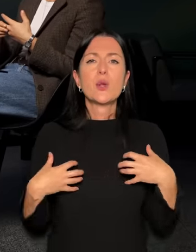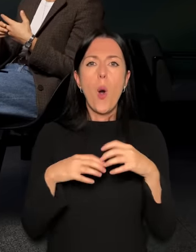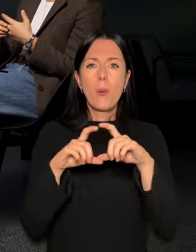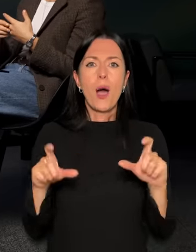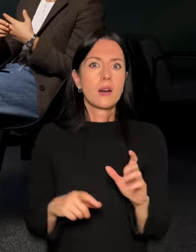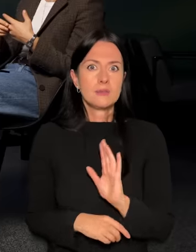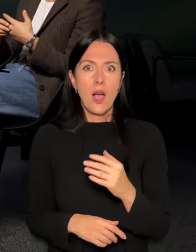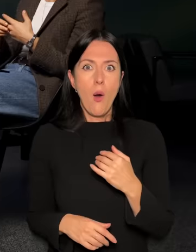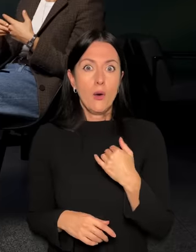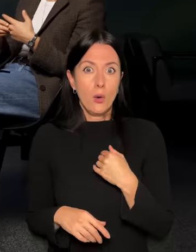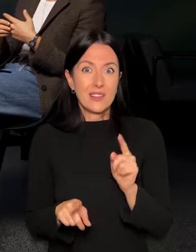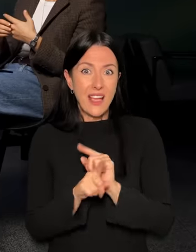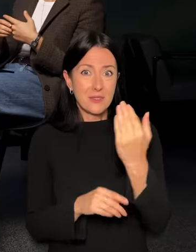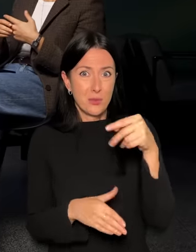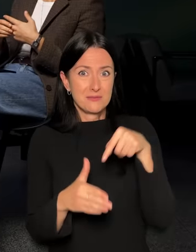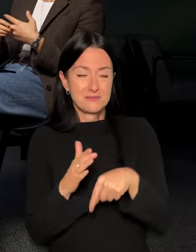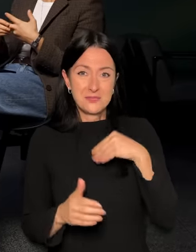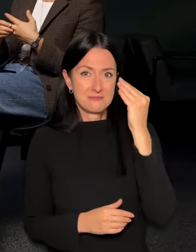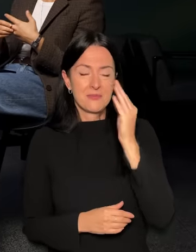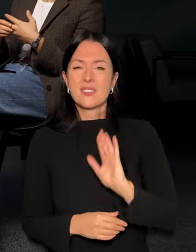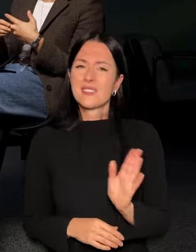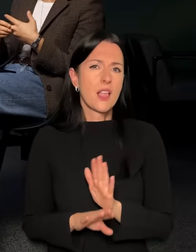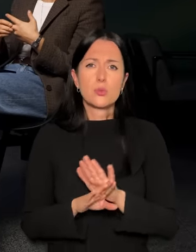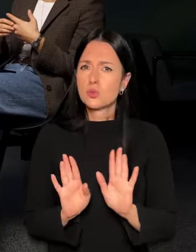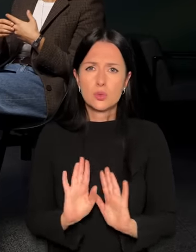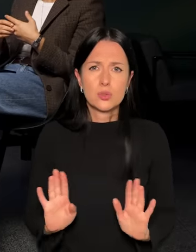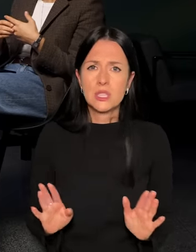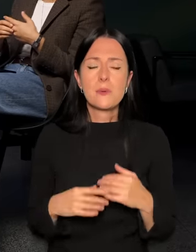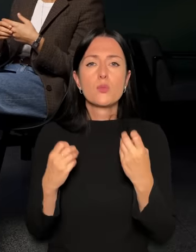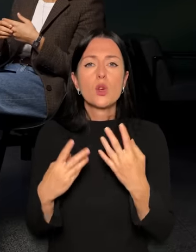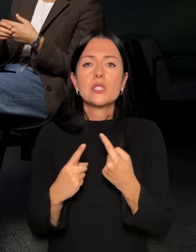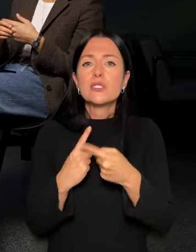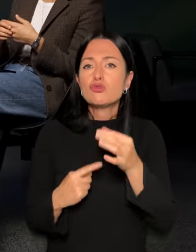It felt like that's what you said in your text. Not at all. We just need to touch upon different experiences.